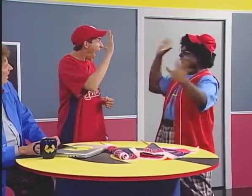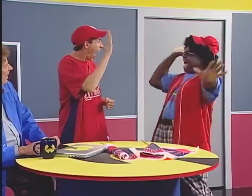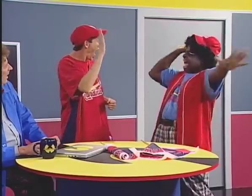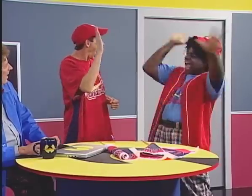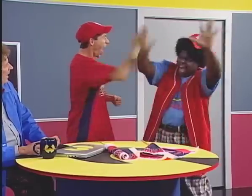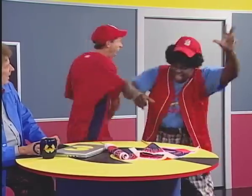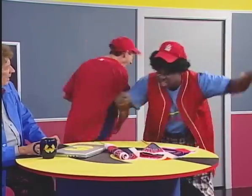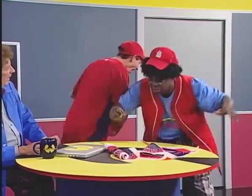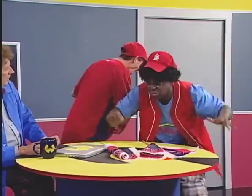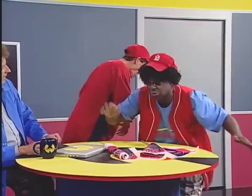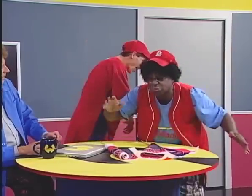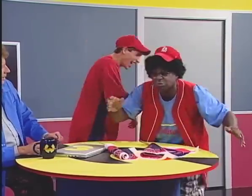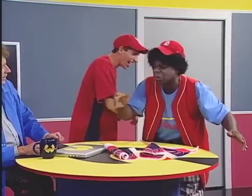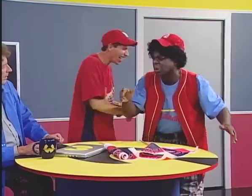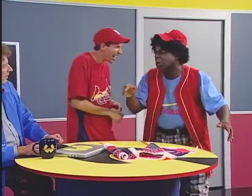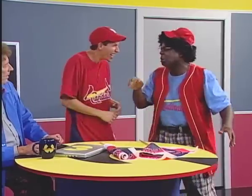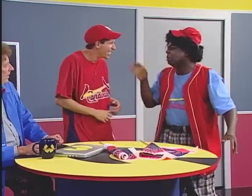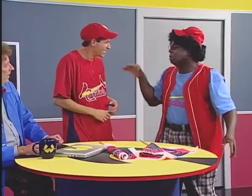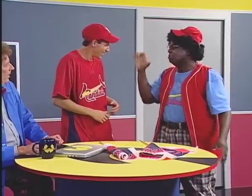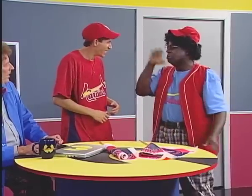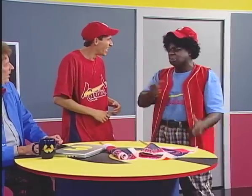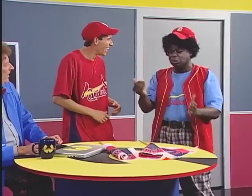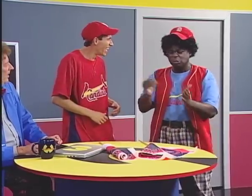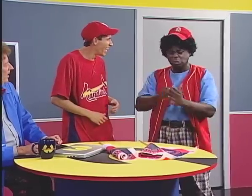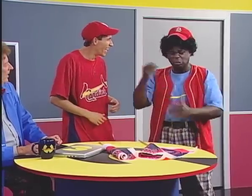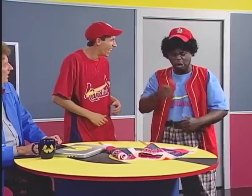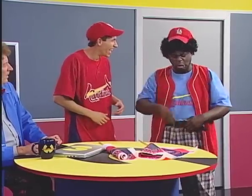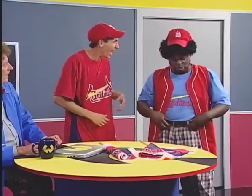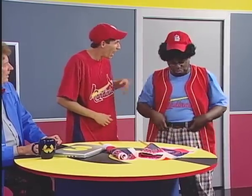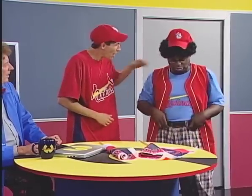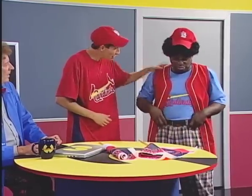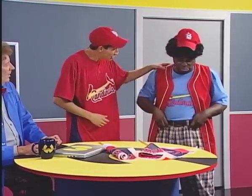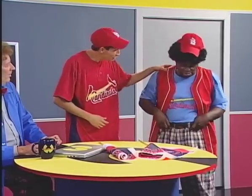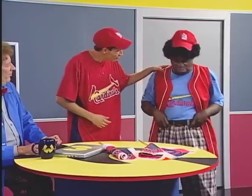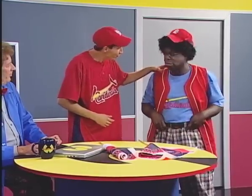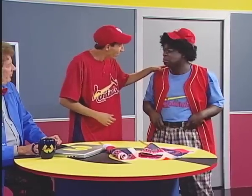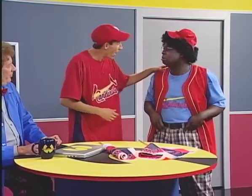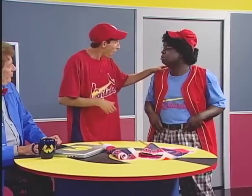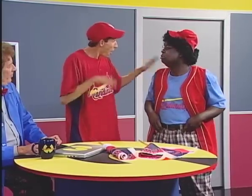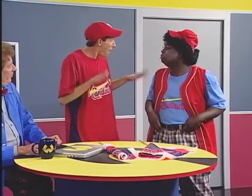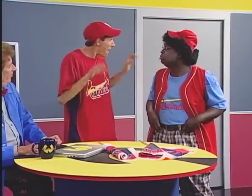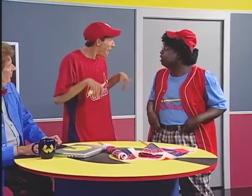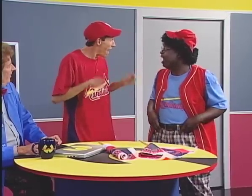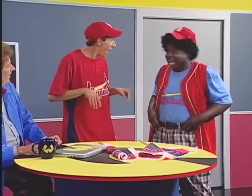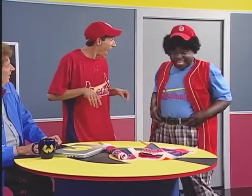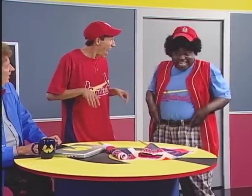WOO HOO! MISSED AGAIN. AW, THAT'S OK. WANNA DO THE CARDINAL DANCE?